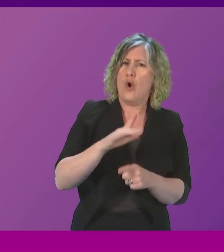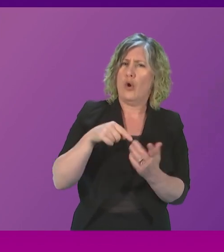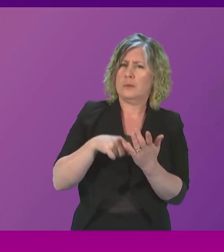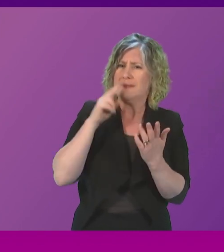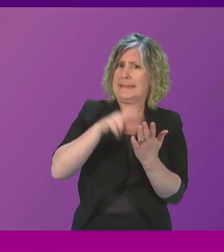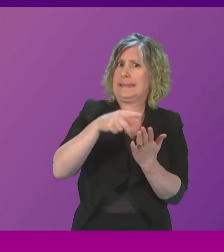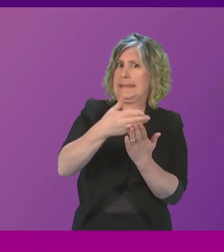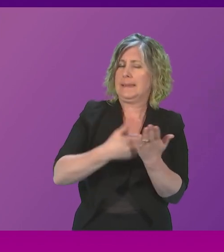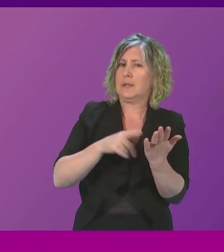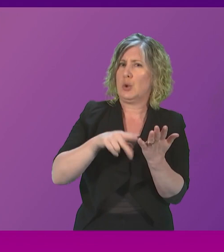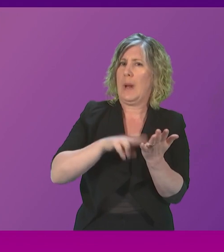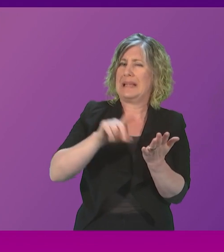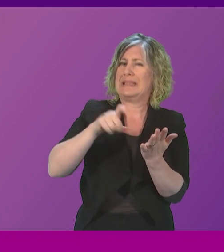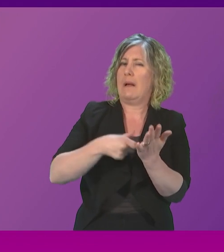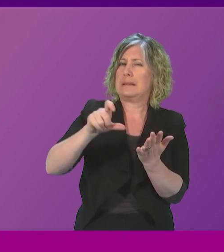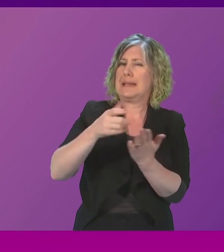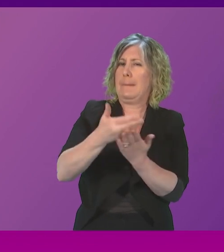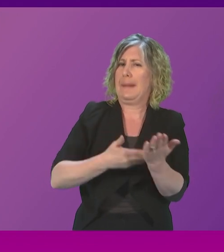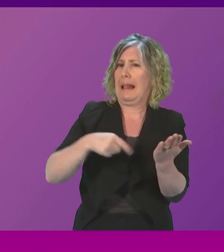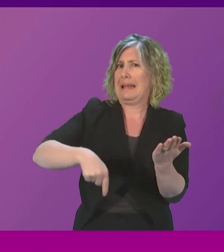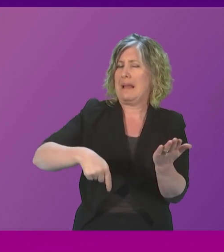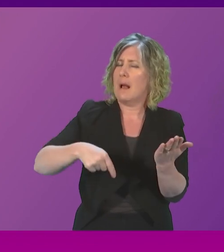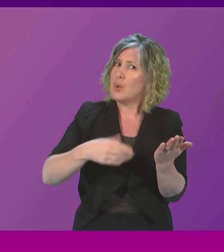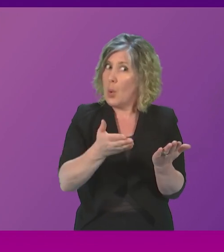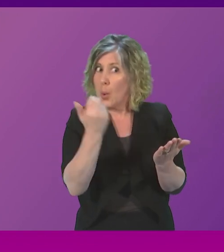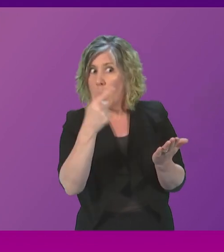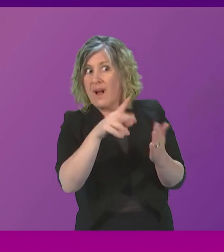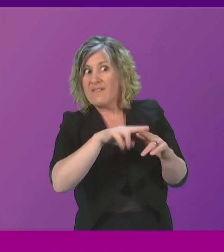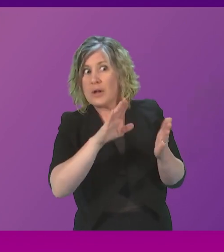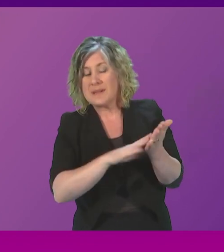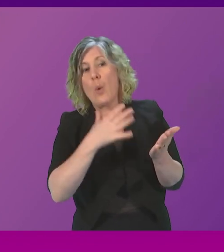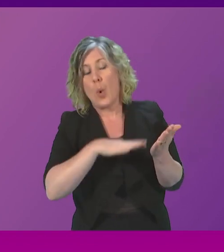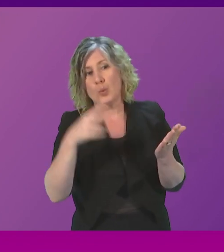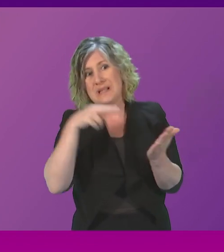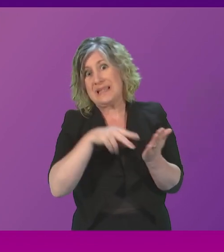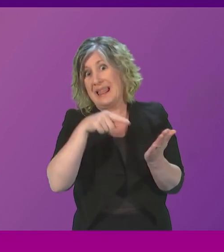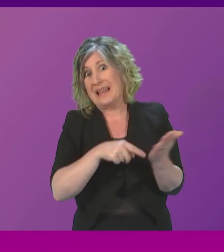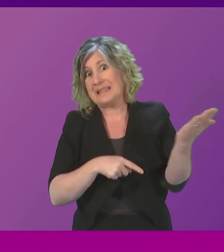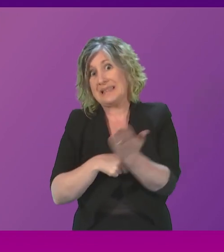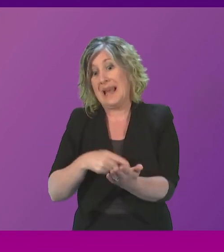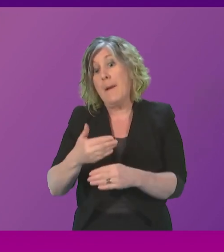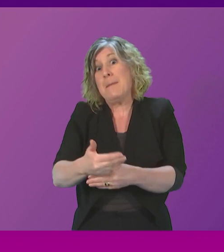Can the First Minister undertake that the bill will return to the chamber before the summer recess?